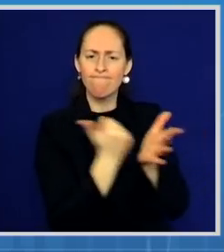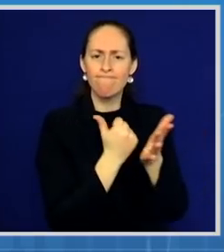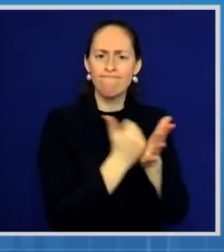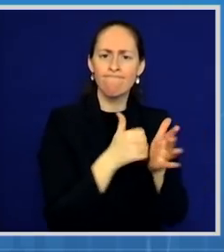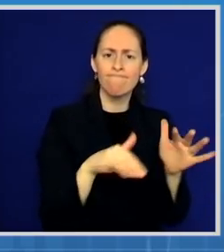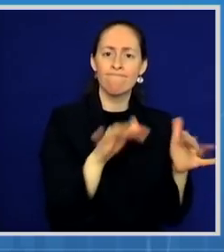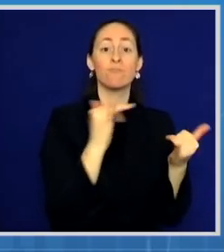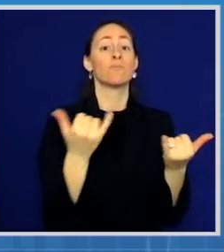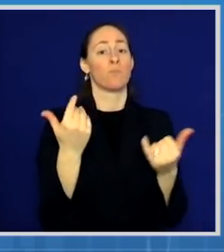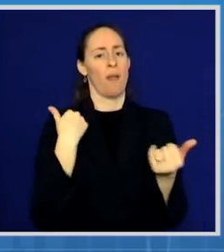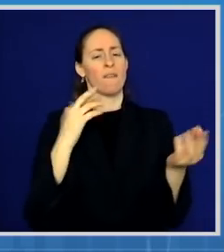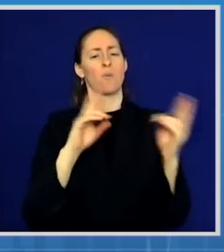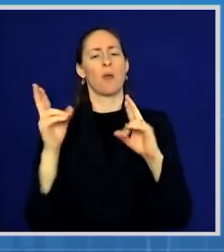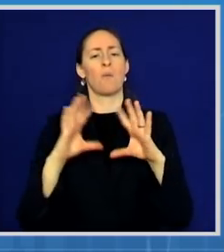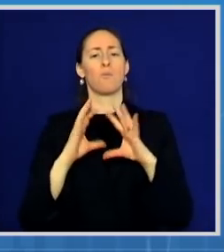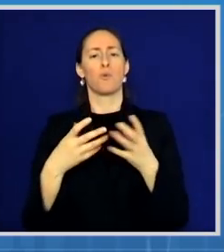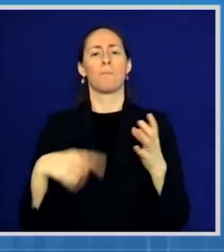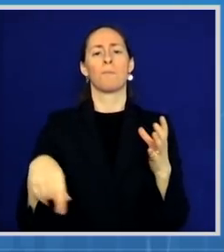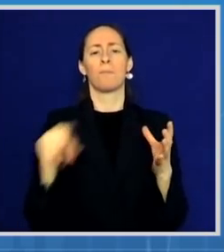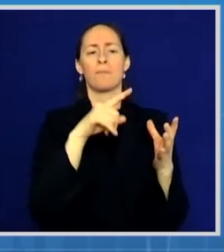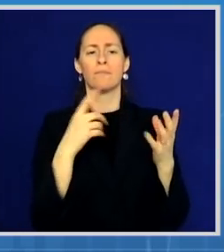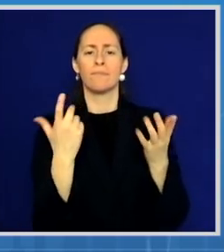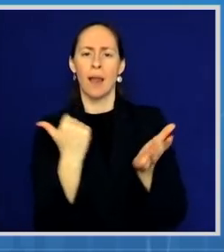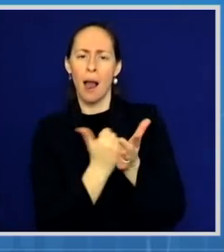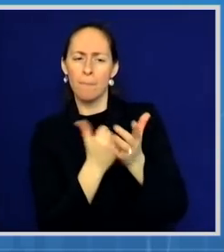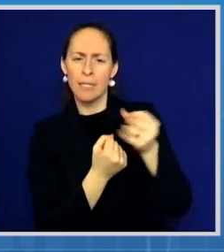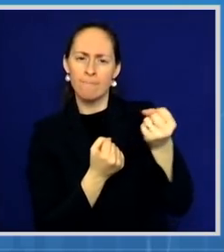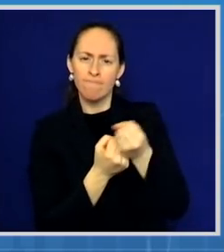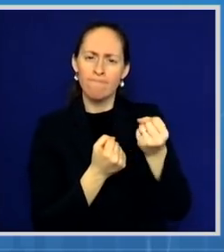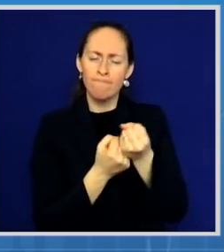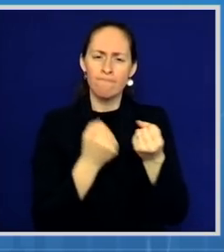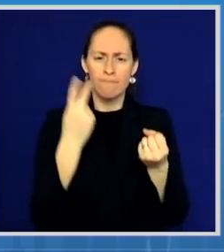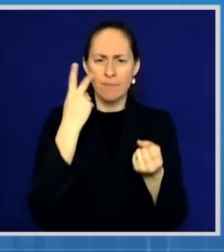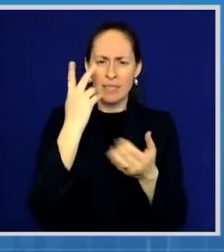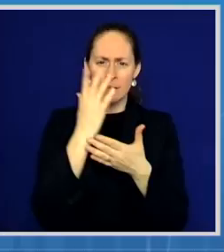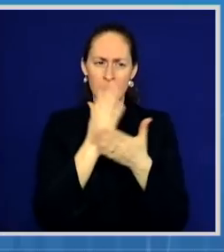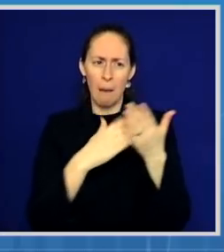dispelling myths, and helping administer vaccines when their seniors are ready to get it.